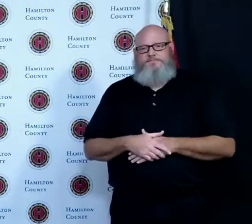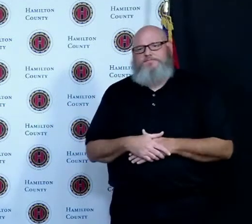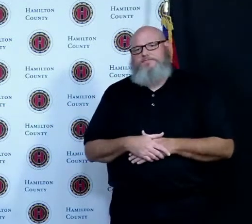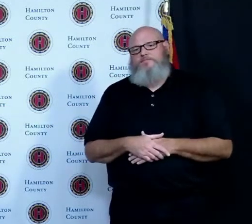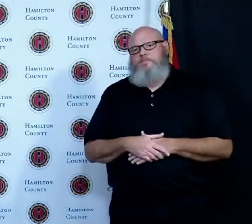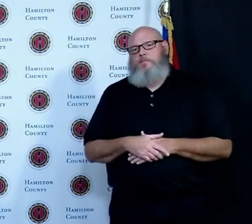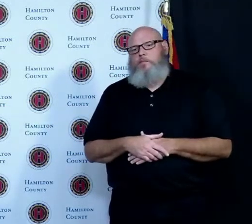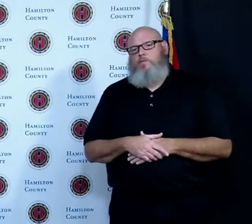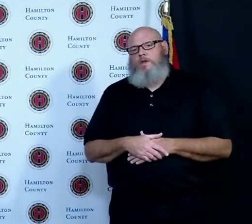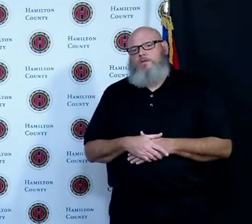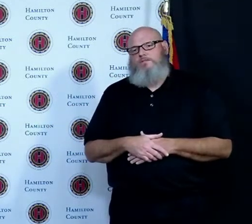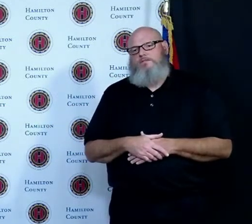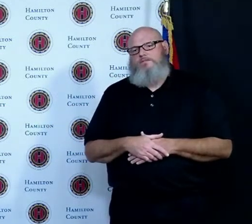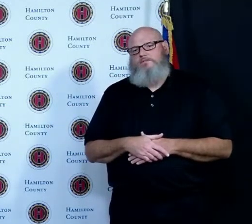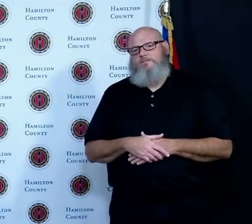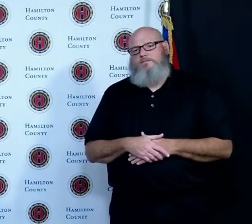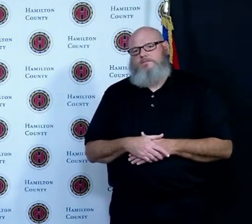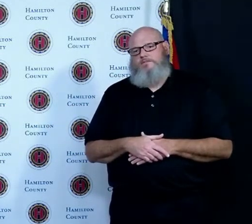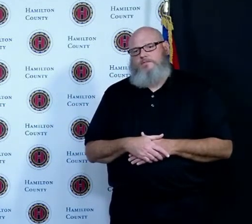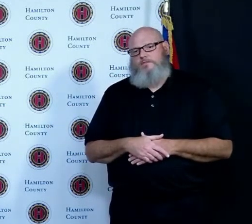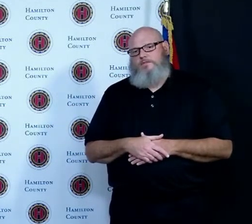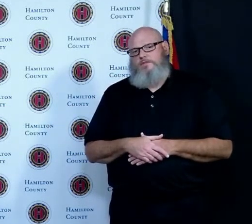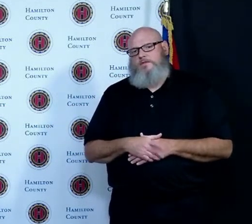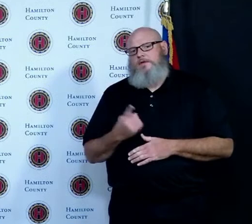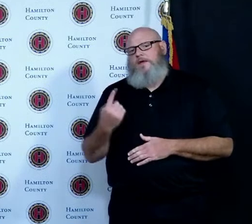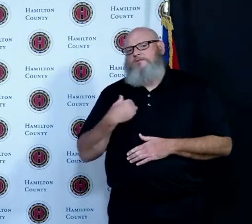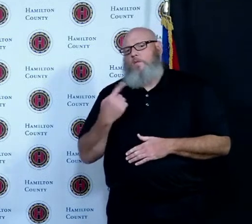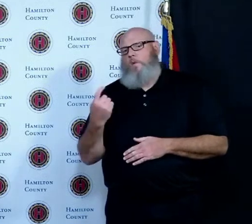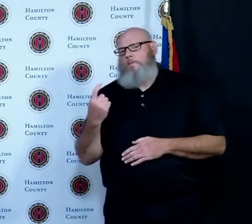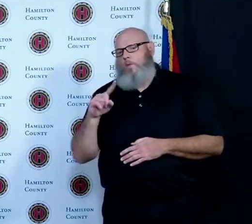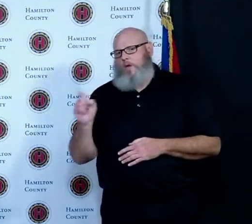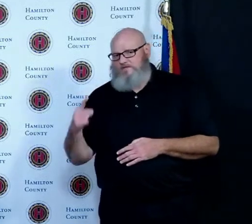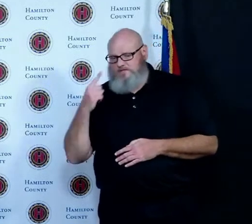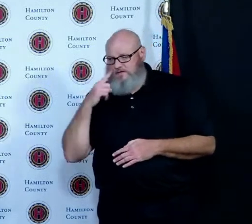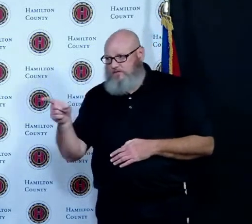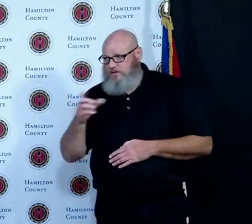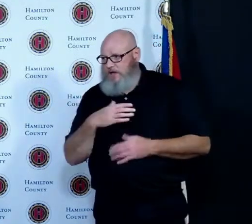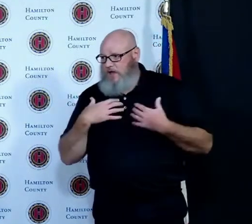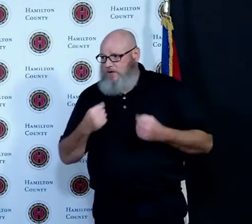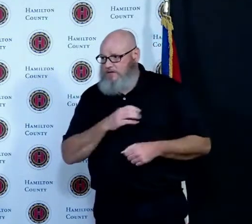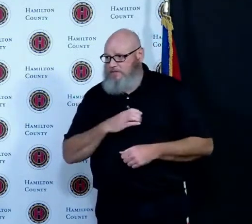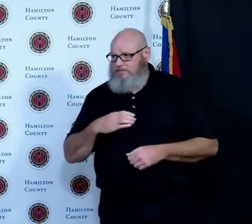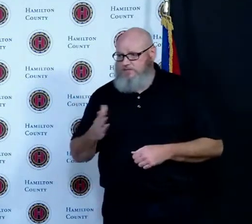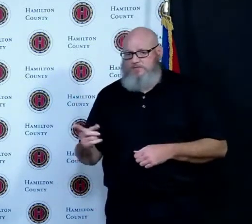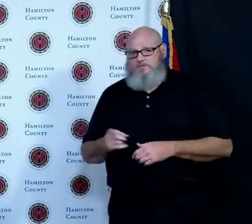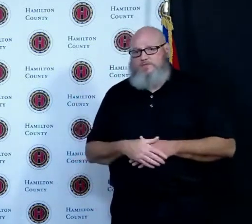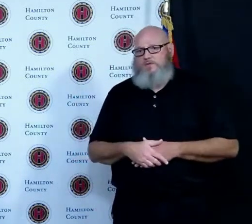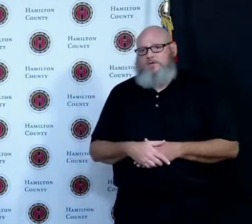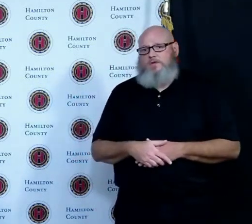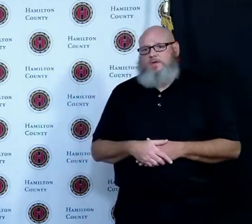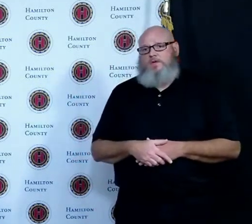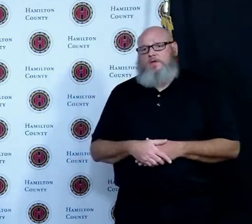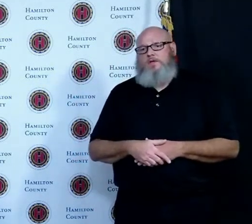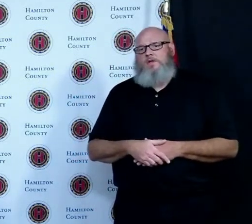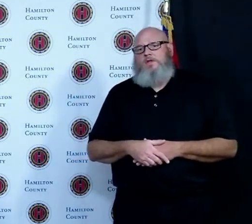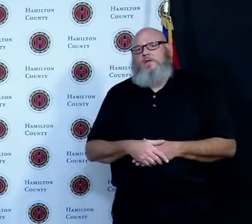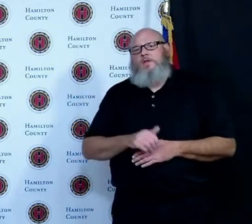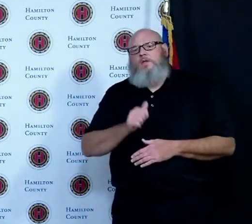sorry one more question for you Greg private care physicians have talked to us and said hey